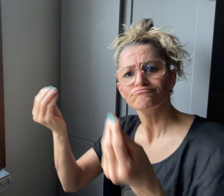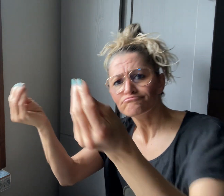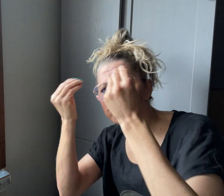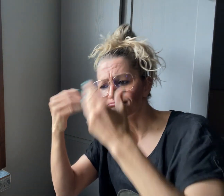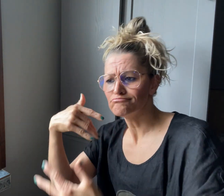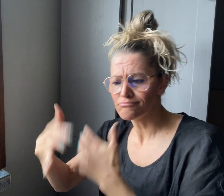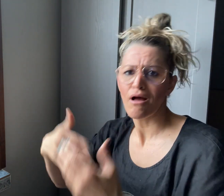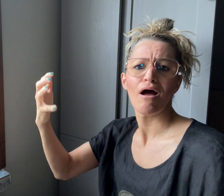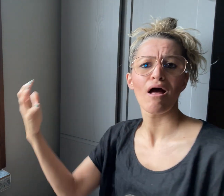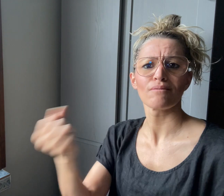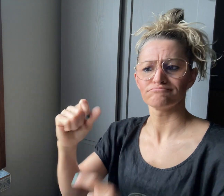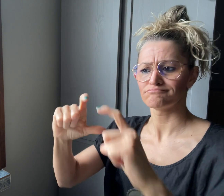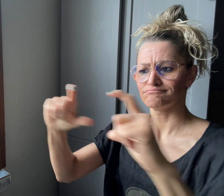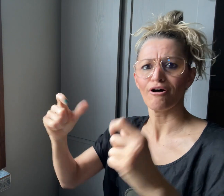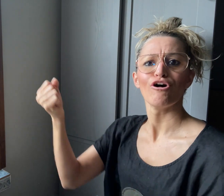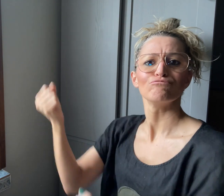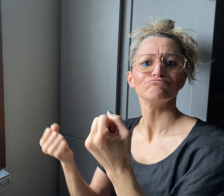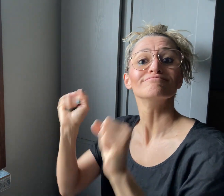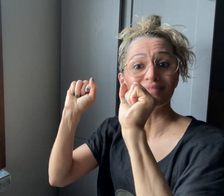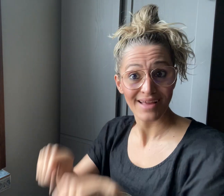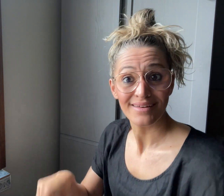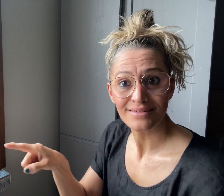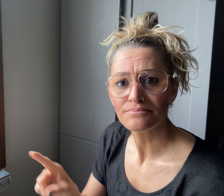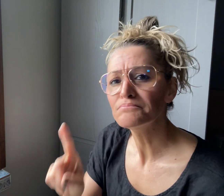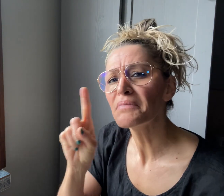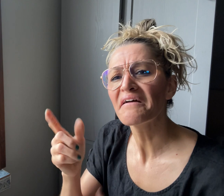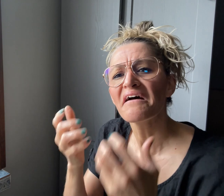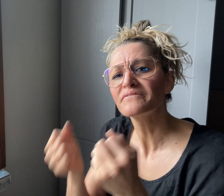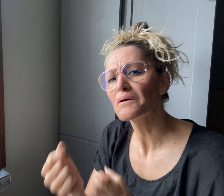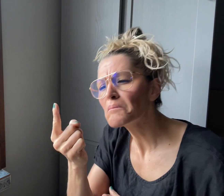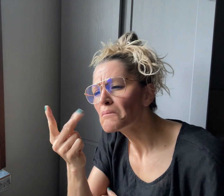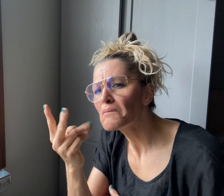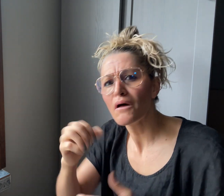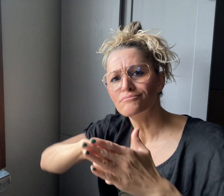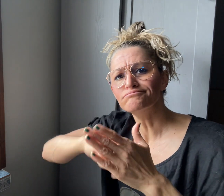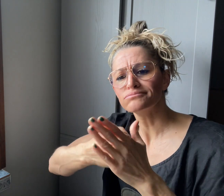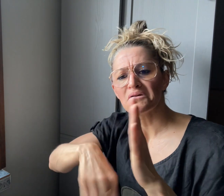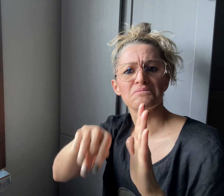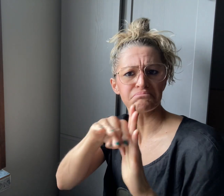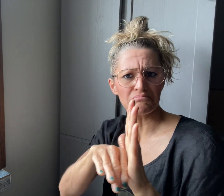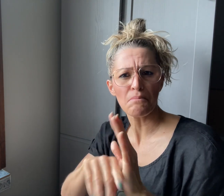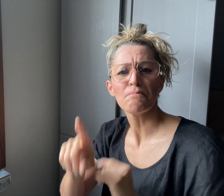some restrictions, it was quickly established that